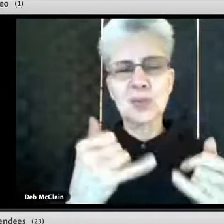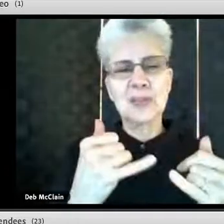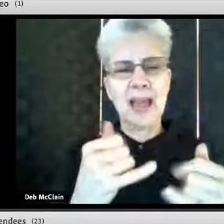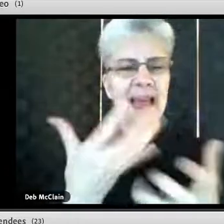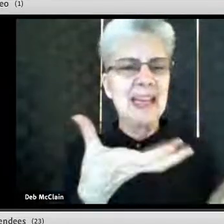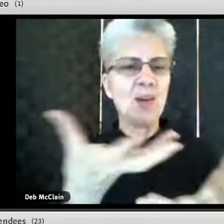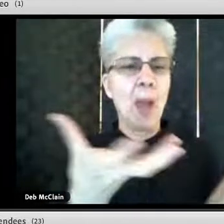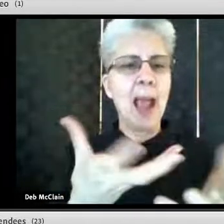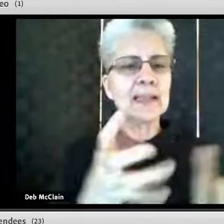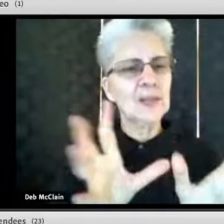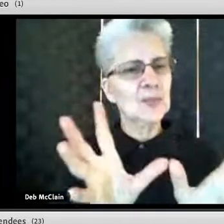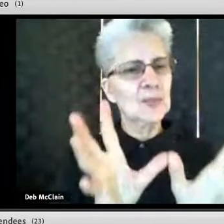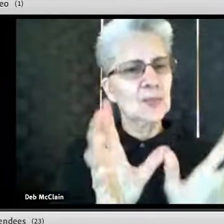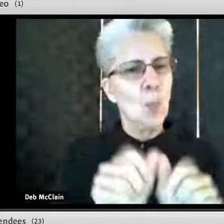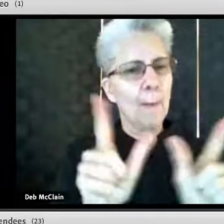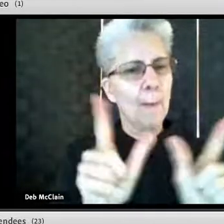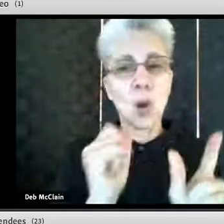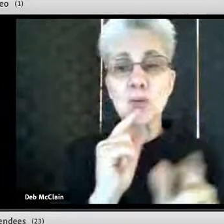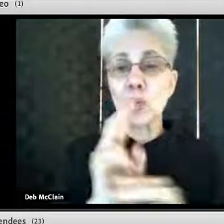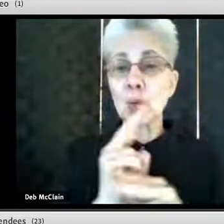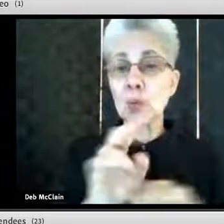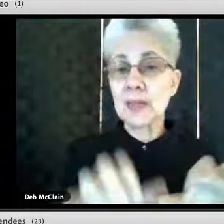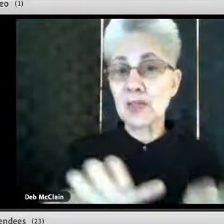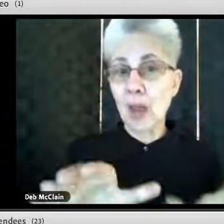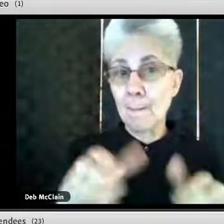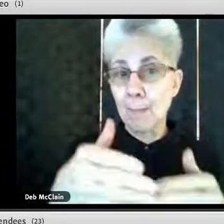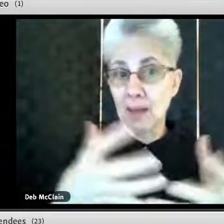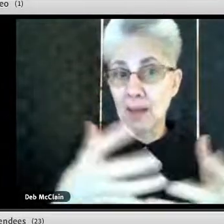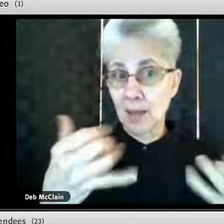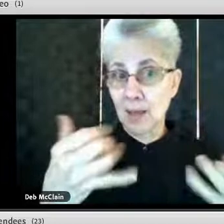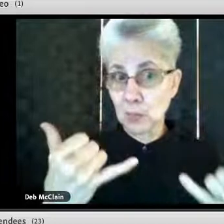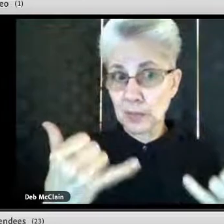so please use that chatbox a lot today to ask questions,